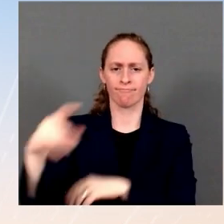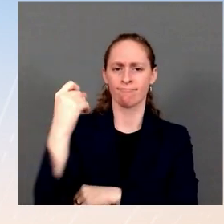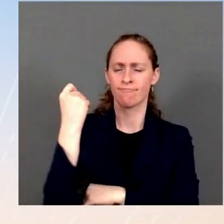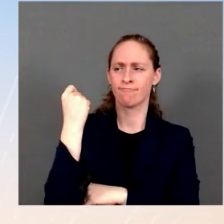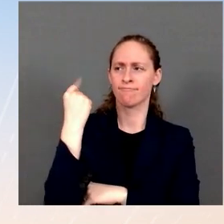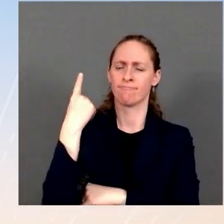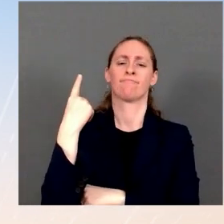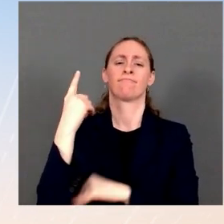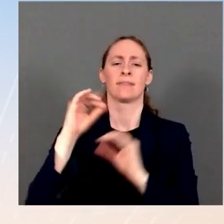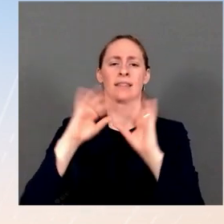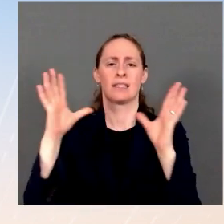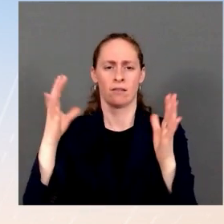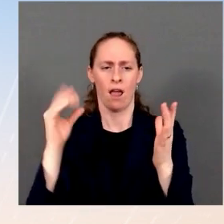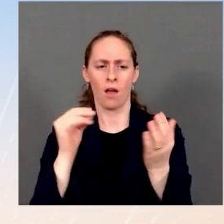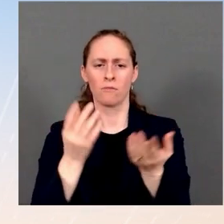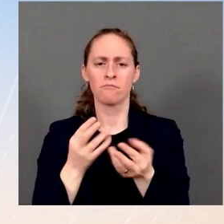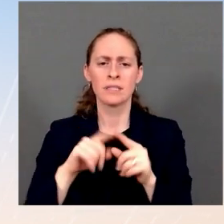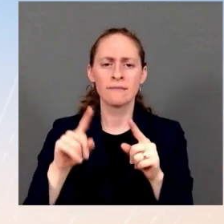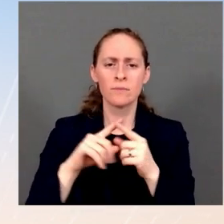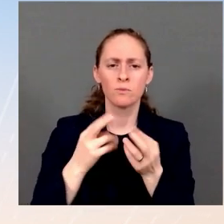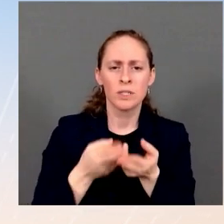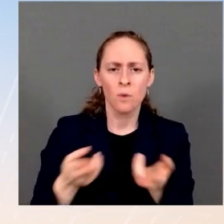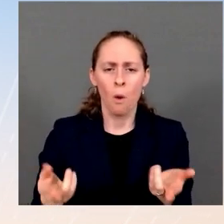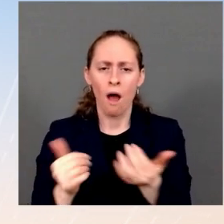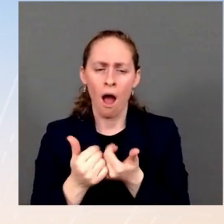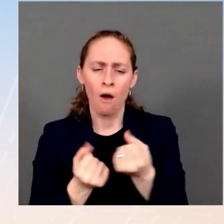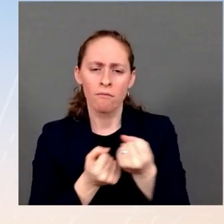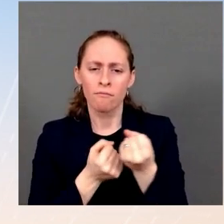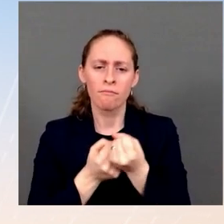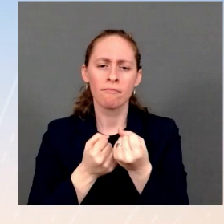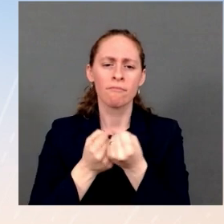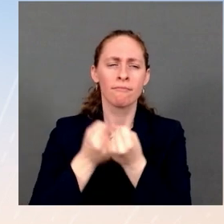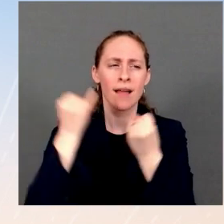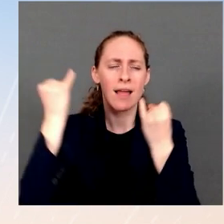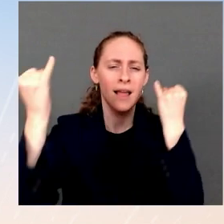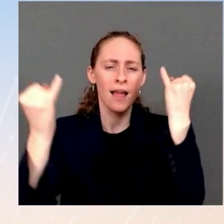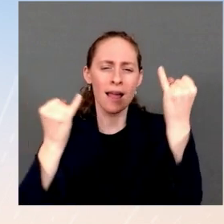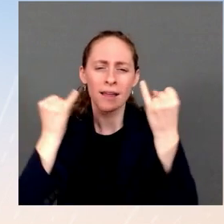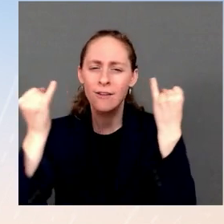which included $350 billion to support state and local governments.